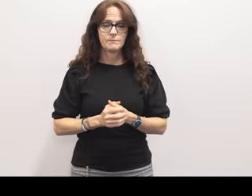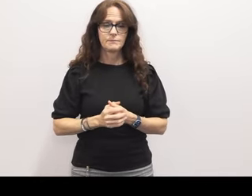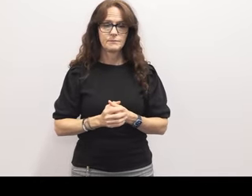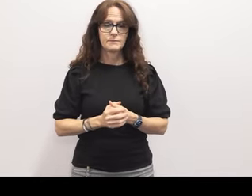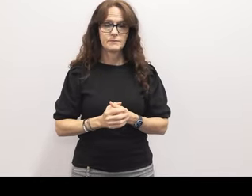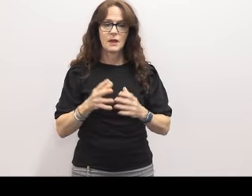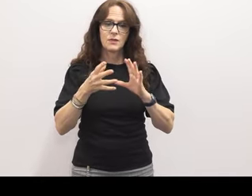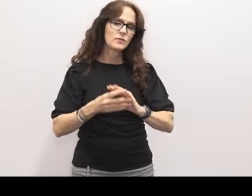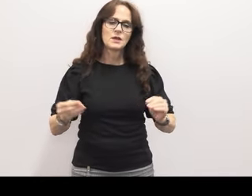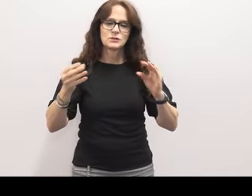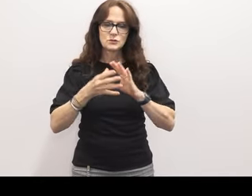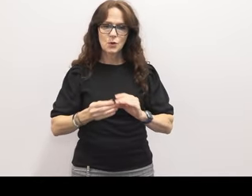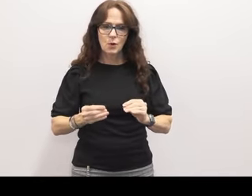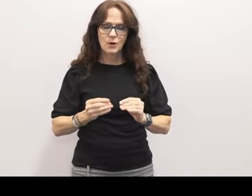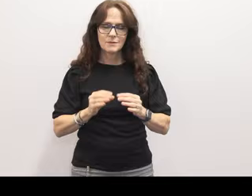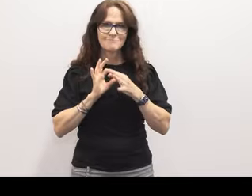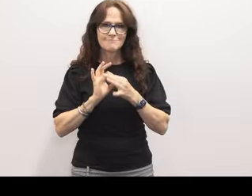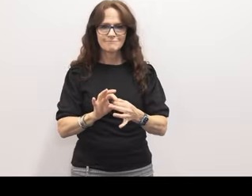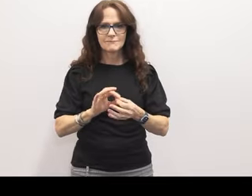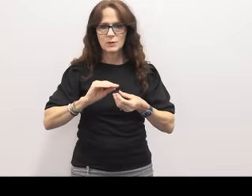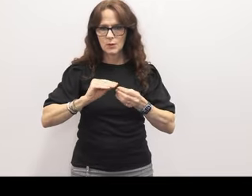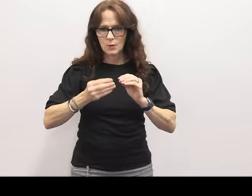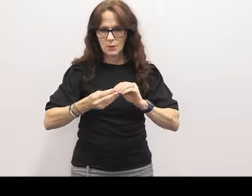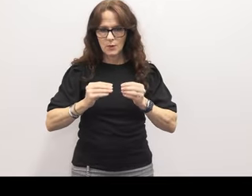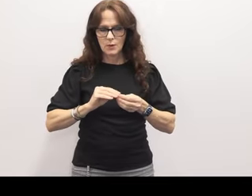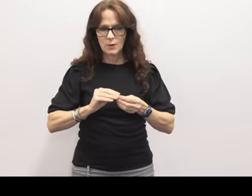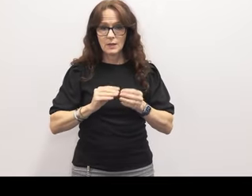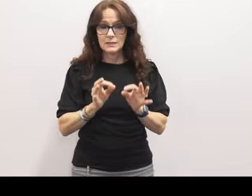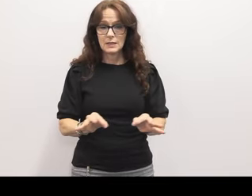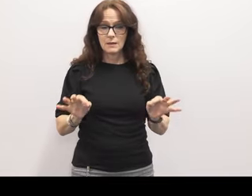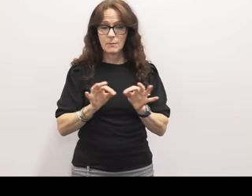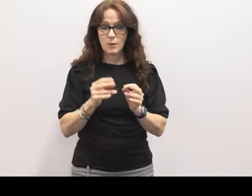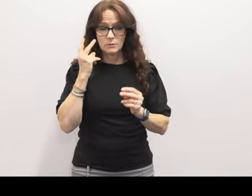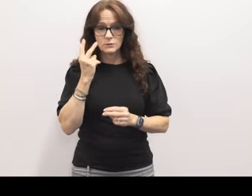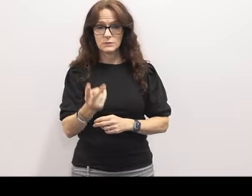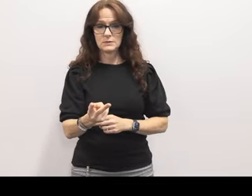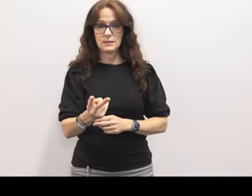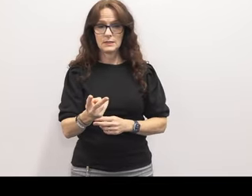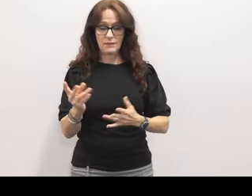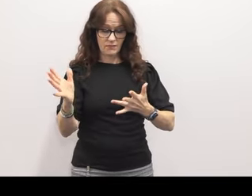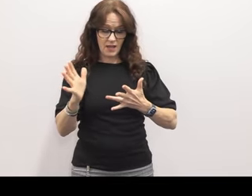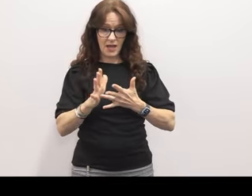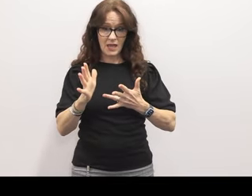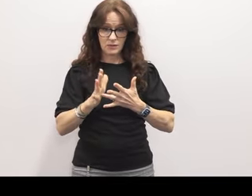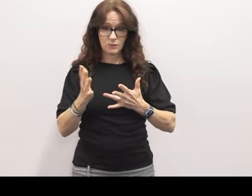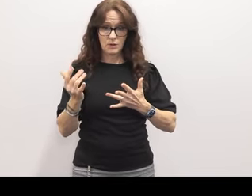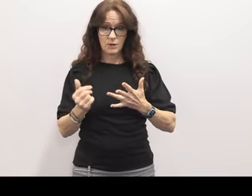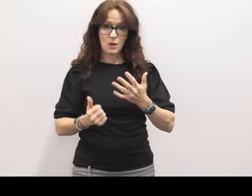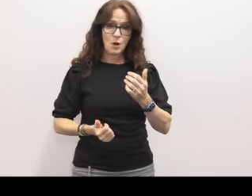So the story behind this data, and it's important to note, is that this group of ninth graders were the most impacted